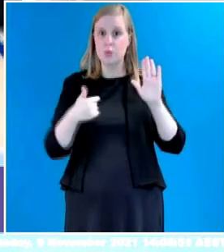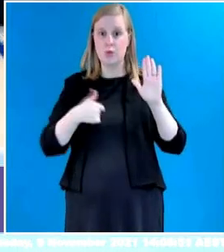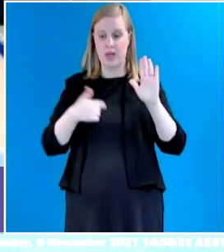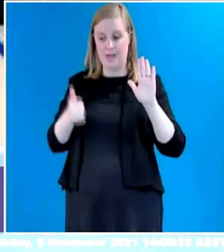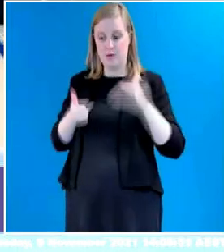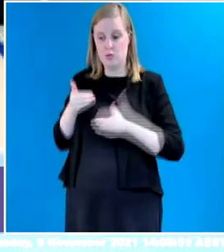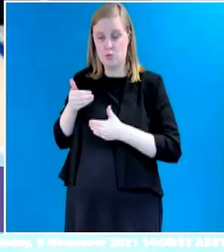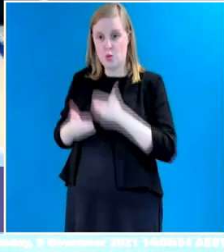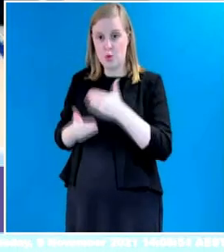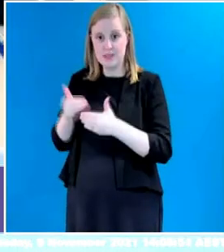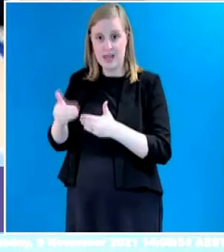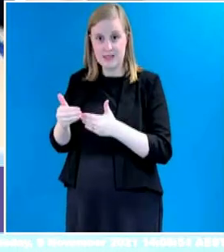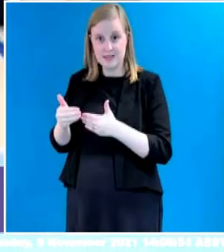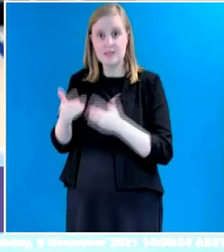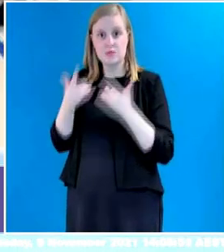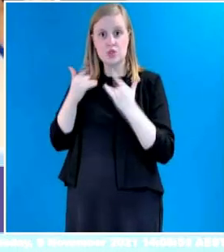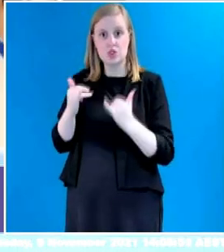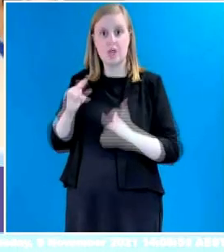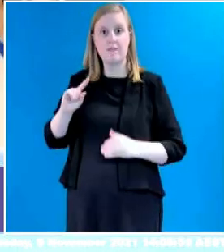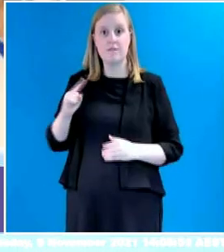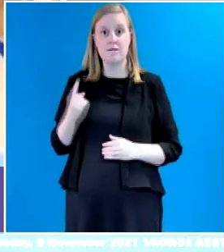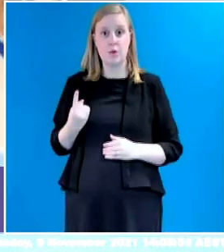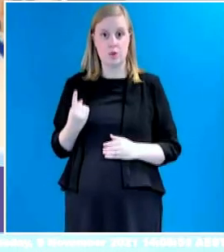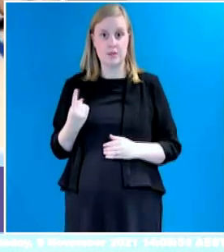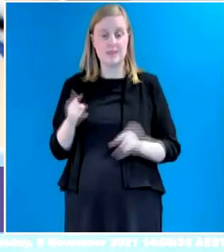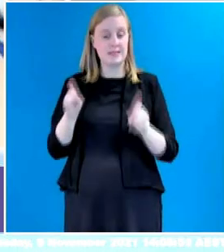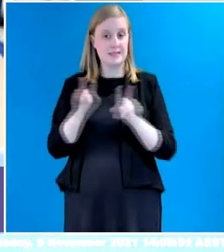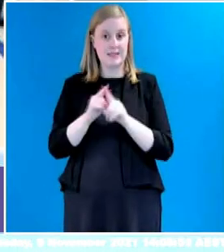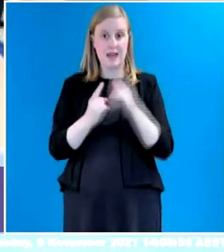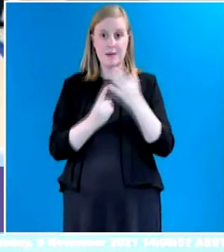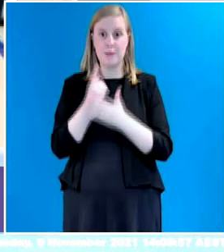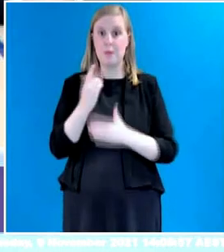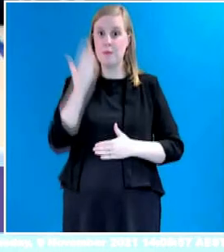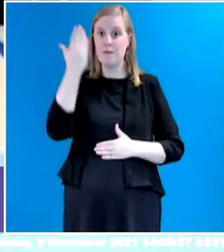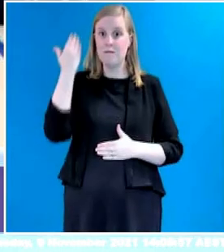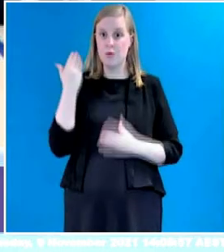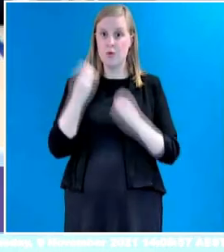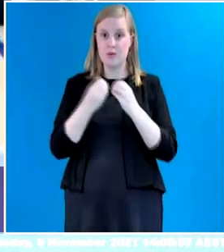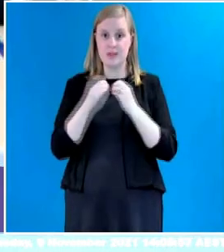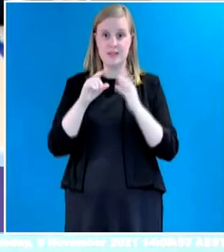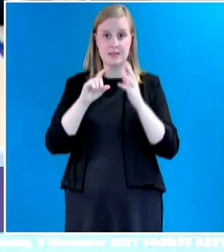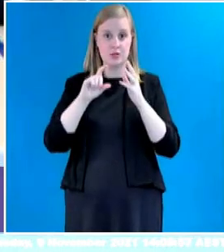that process was followed in relation to this Convention. Can I just interrupt you there?